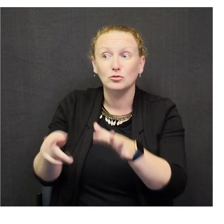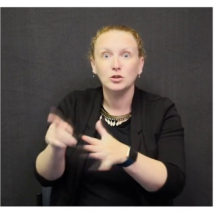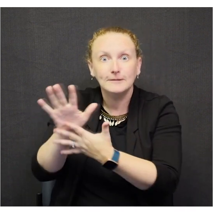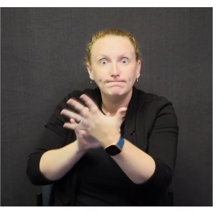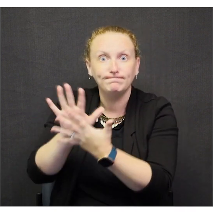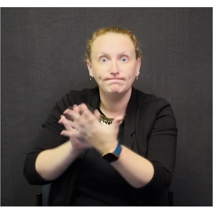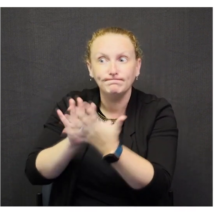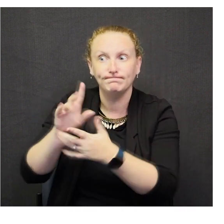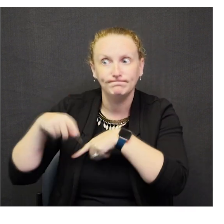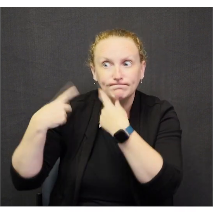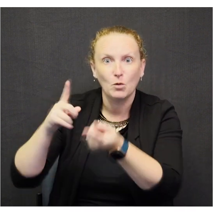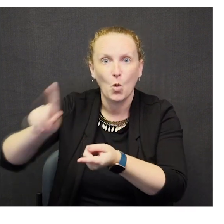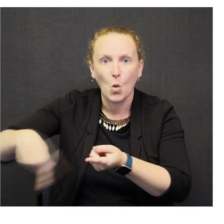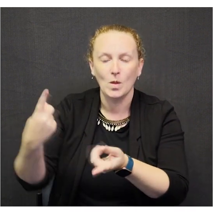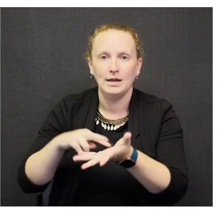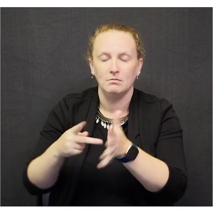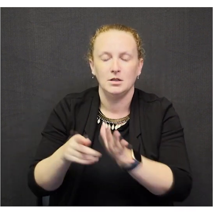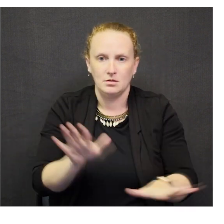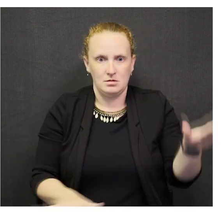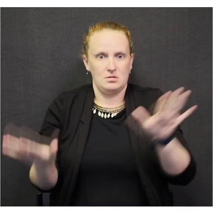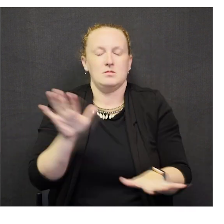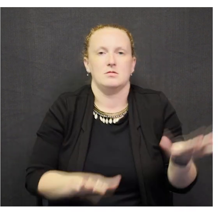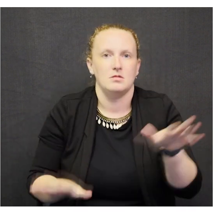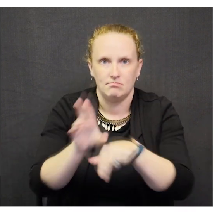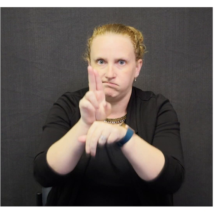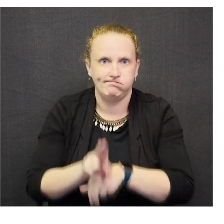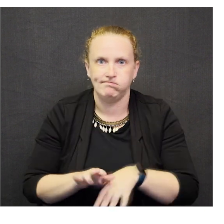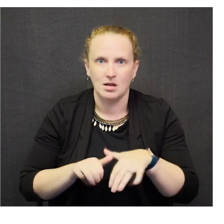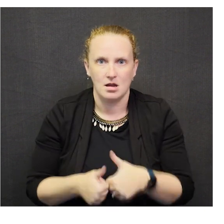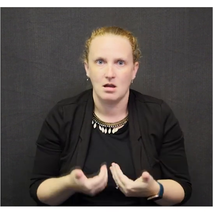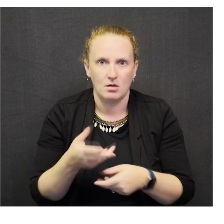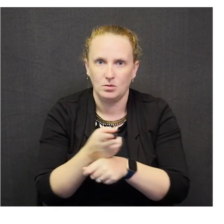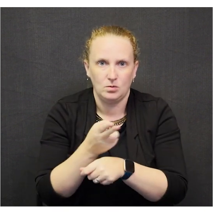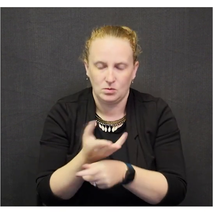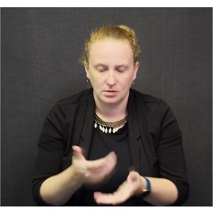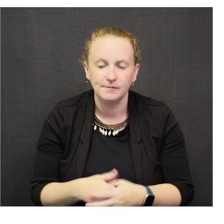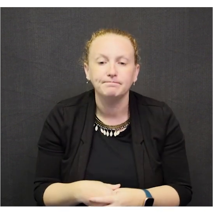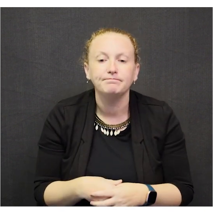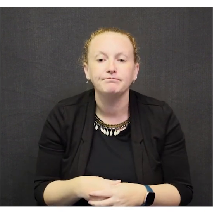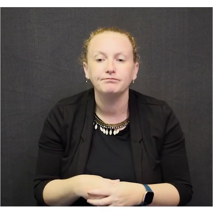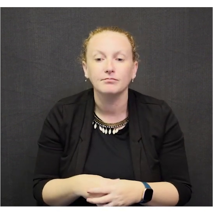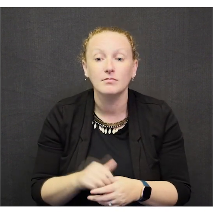goes with that. The Boston area hospitals that had internal call centers that were already